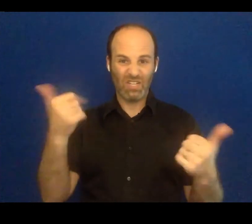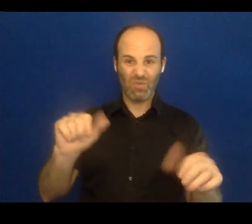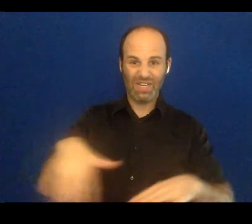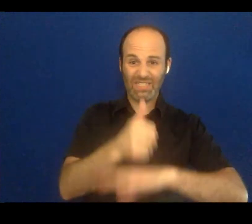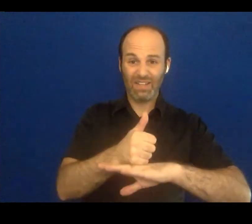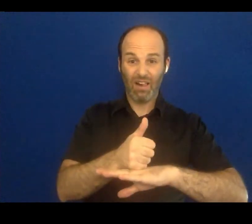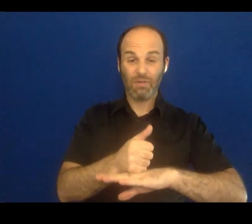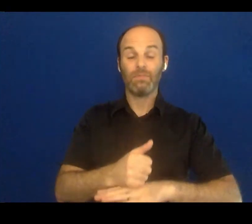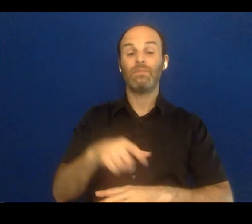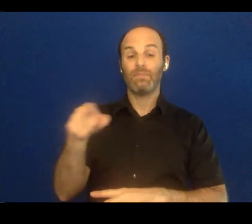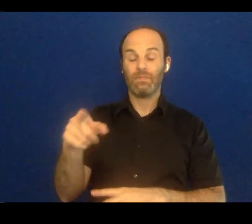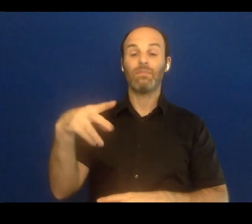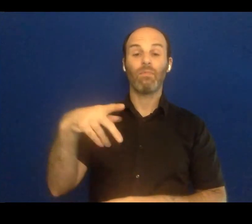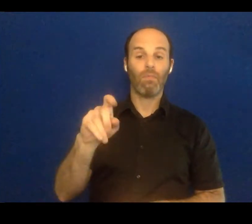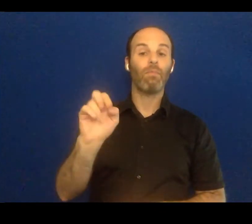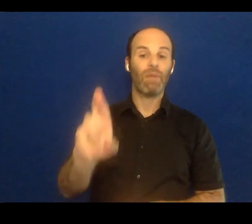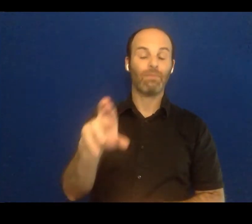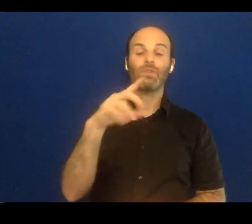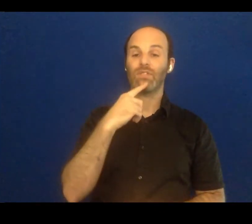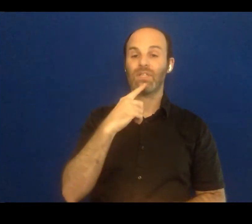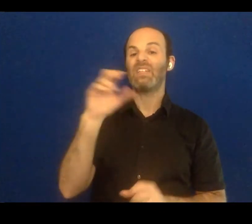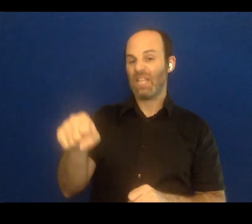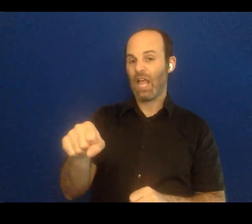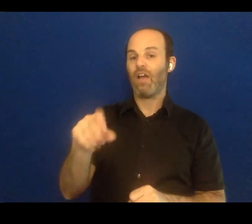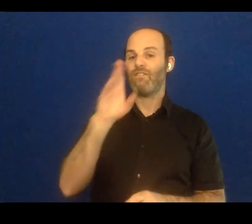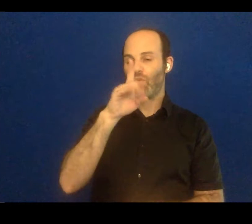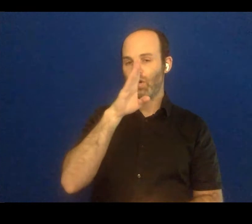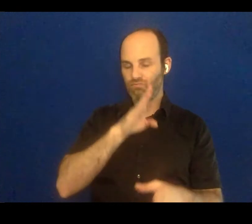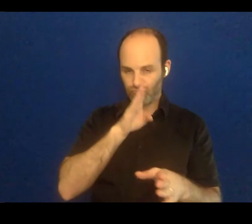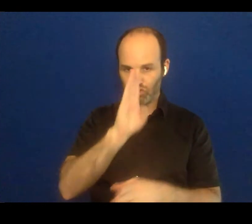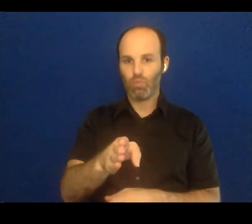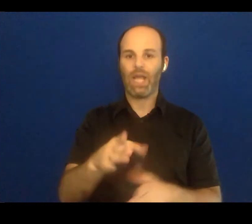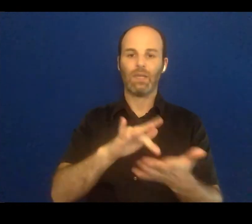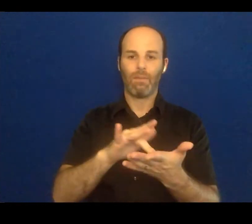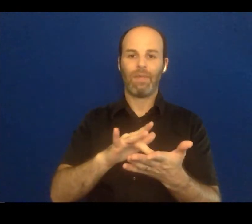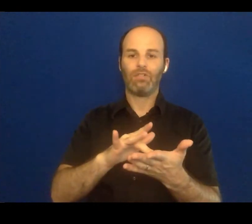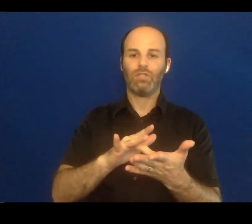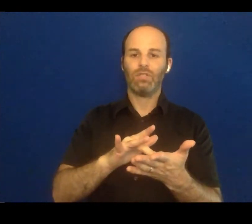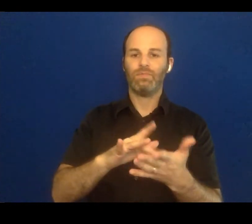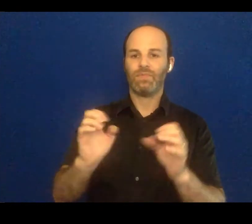WORKING ON THAT. IN TERMS OF THE DIRECT MEDICAL EDUCATION, I HAVE BEEN THROUGH THE PRECLINICAL